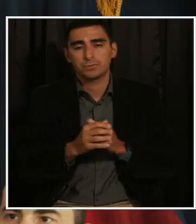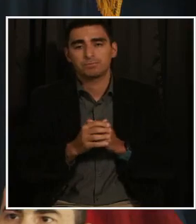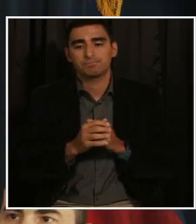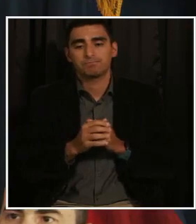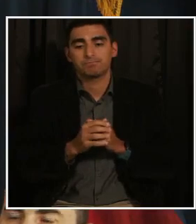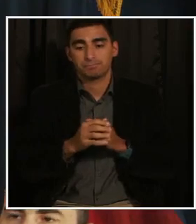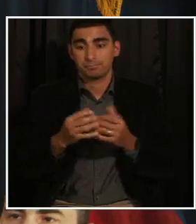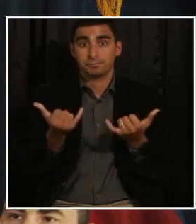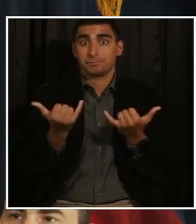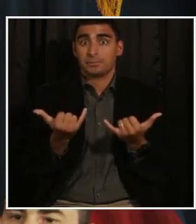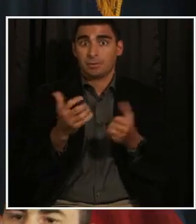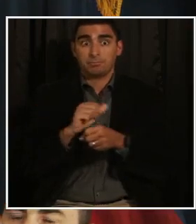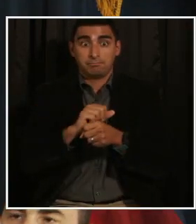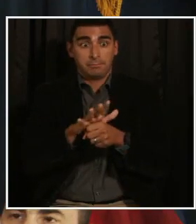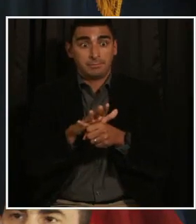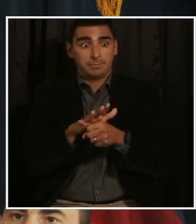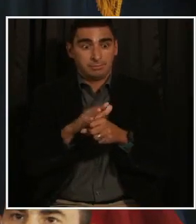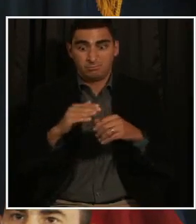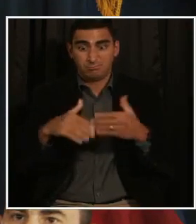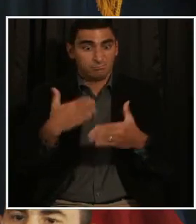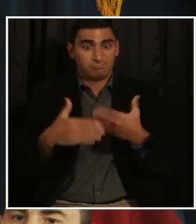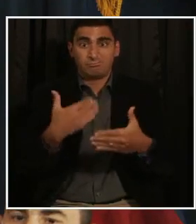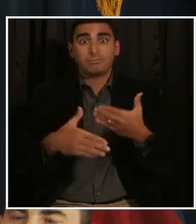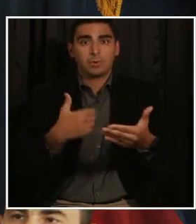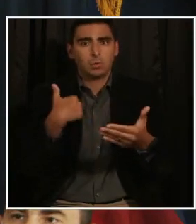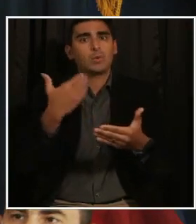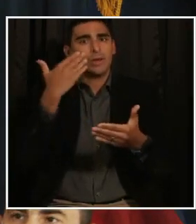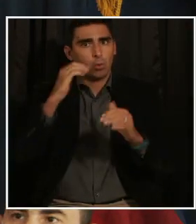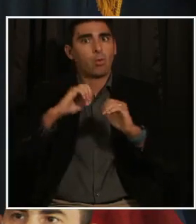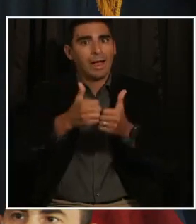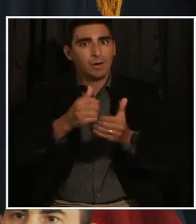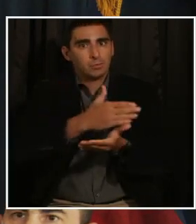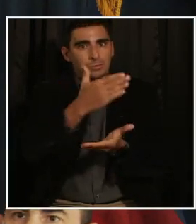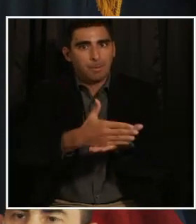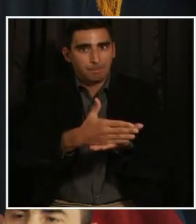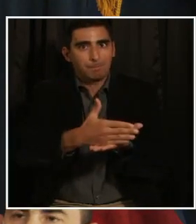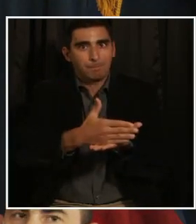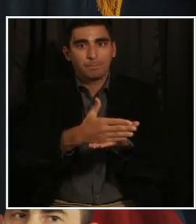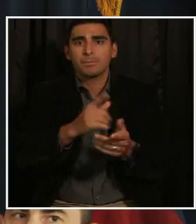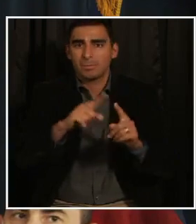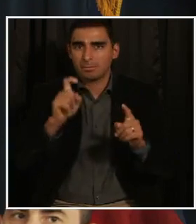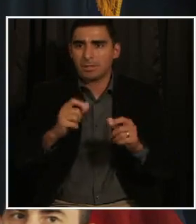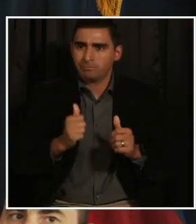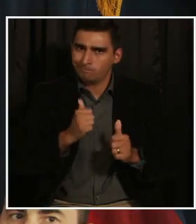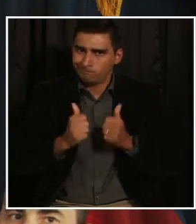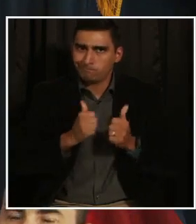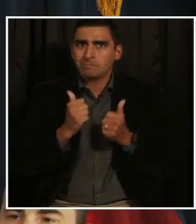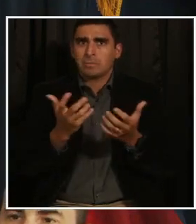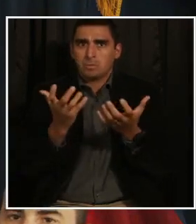we know how to end it but we need the will to do it and the majority of coloradans are protected